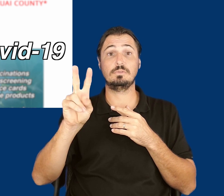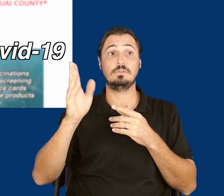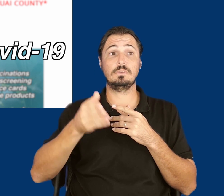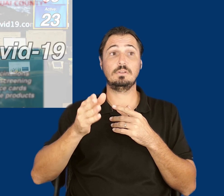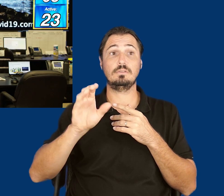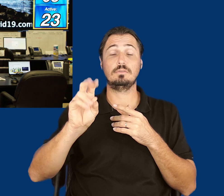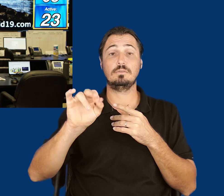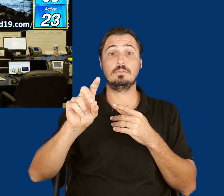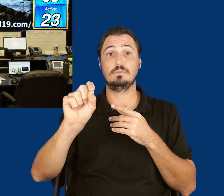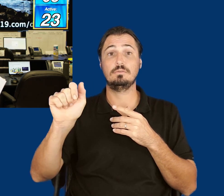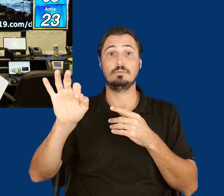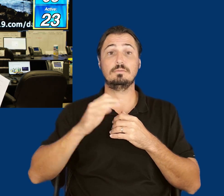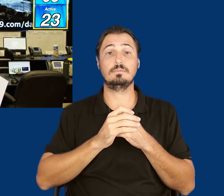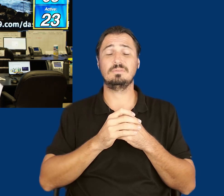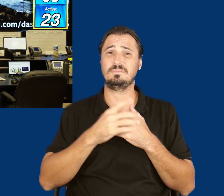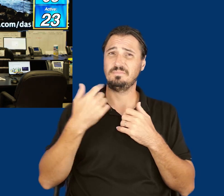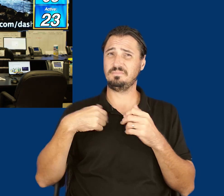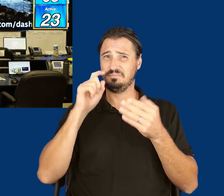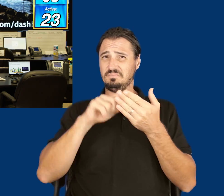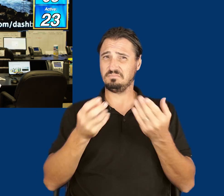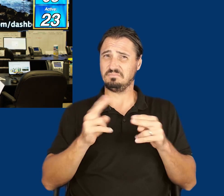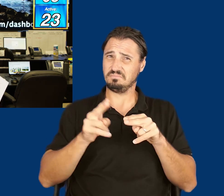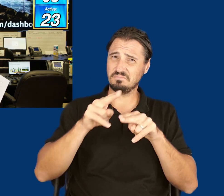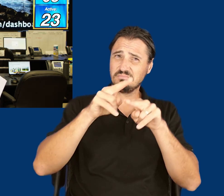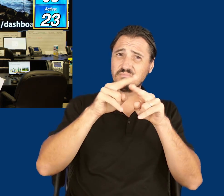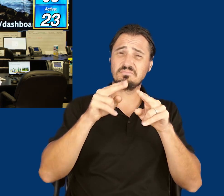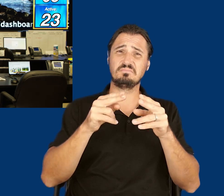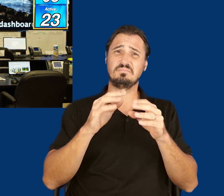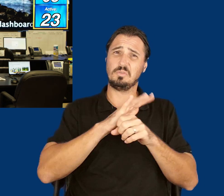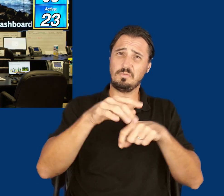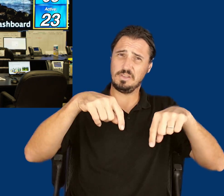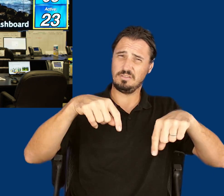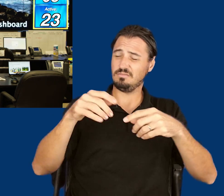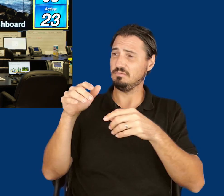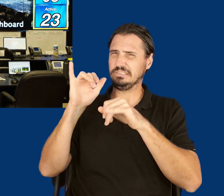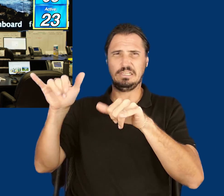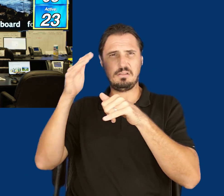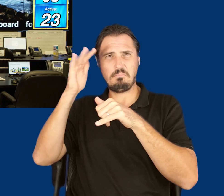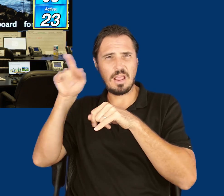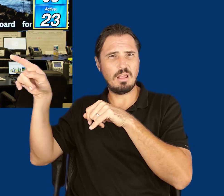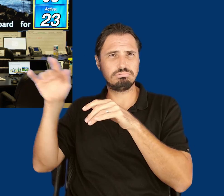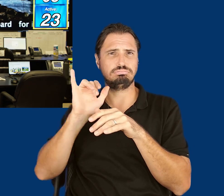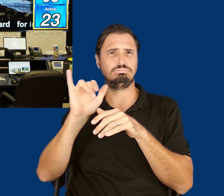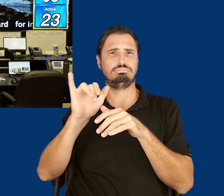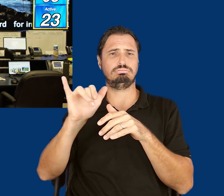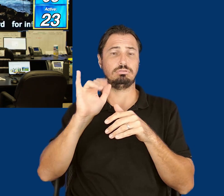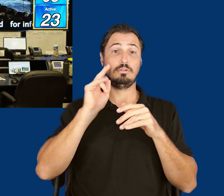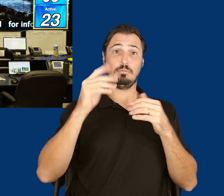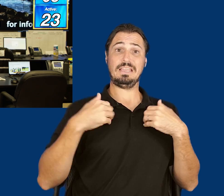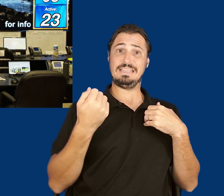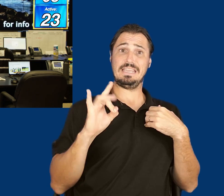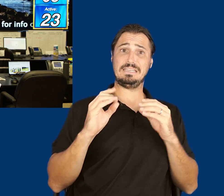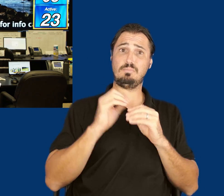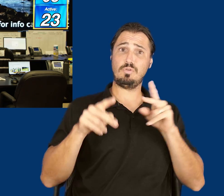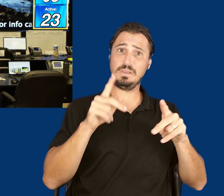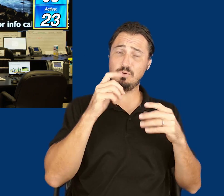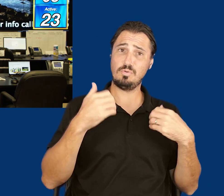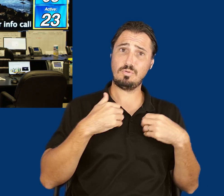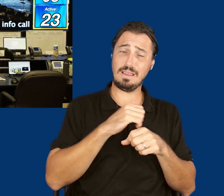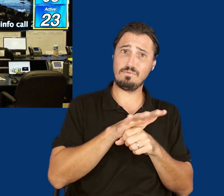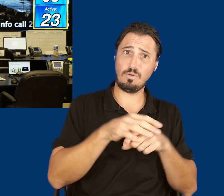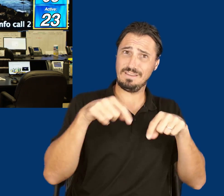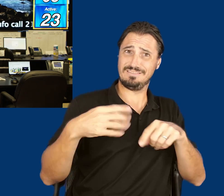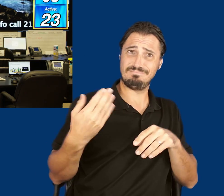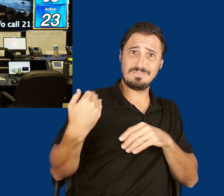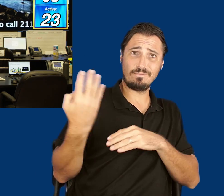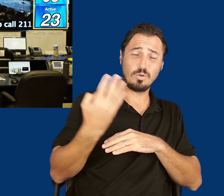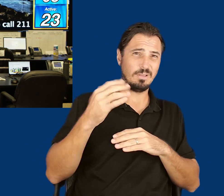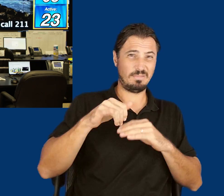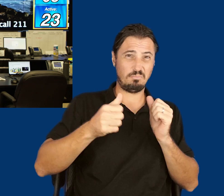We are facing alarming COVID-19 numbers on our island as well as across the nation. Kaua‘i reported 18 new cases in the past four days. That is the highest consistent rate of new infections